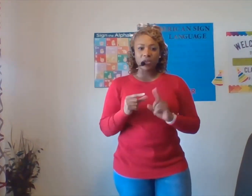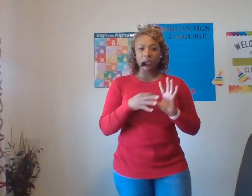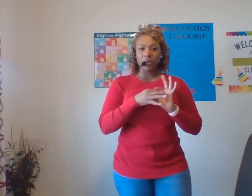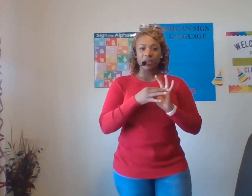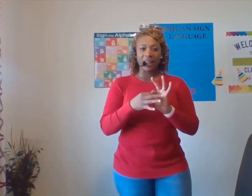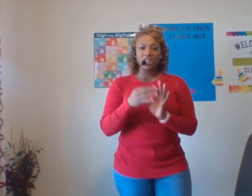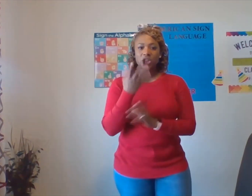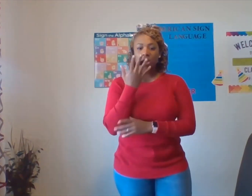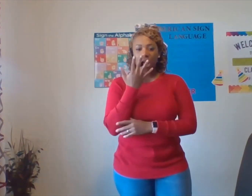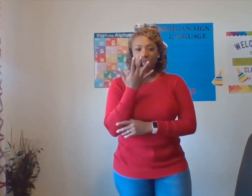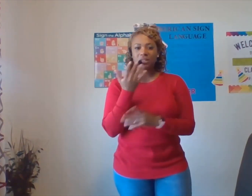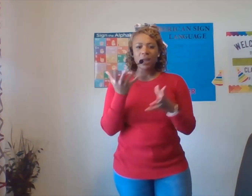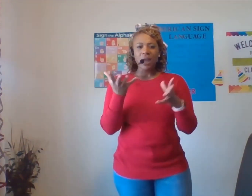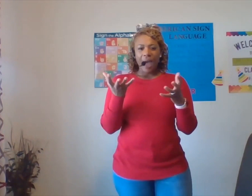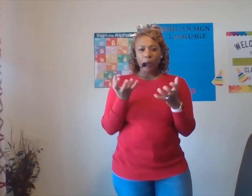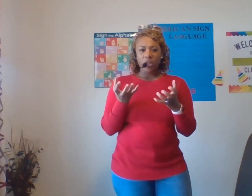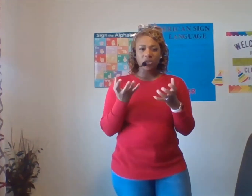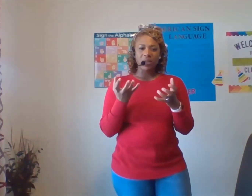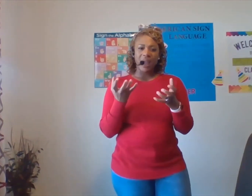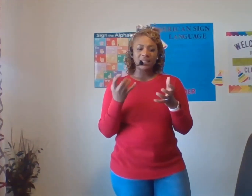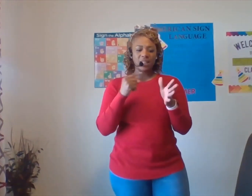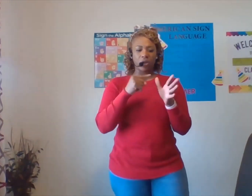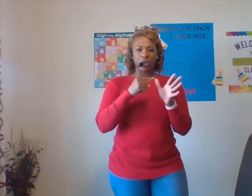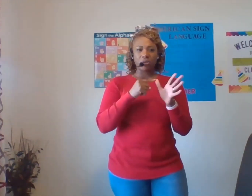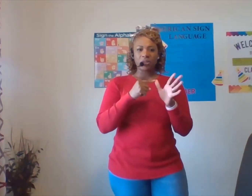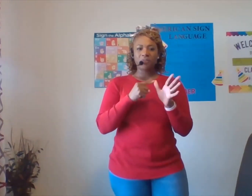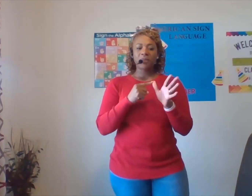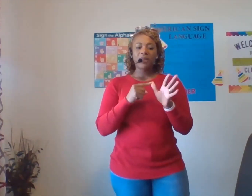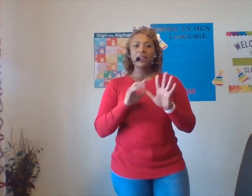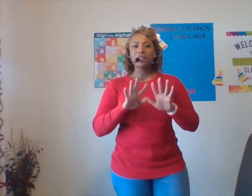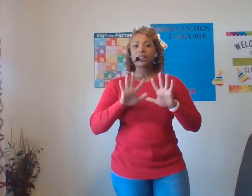using when it relates to your colors I want you guys to know those these are